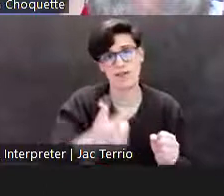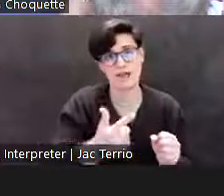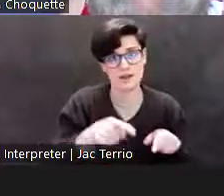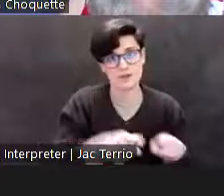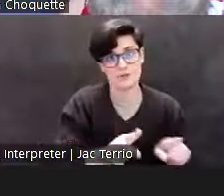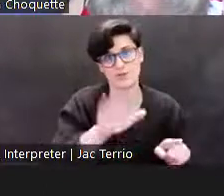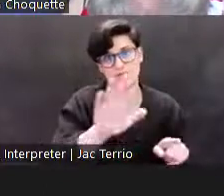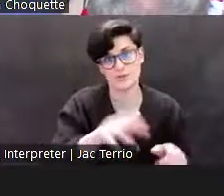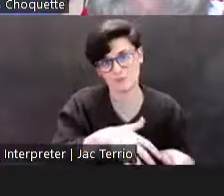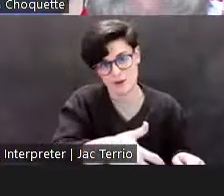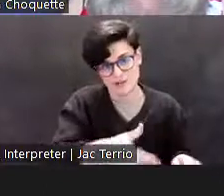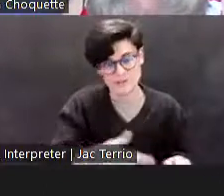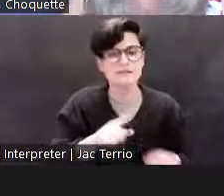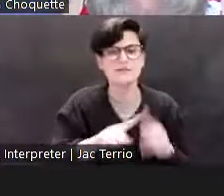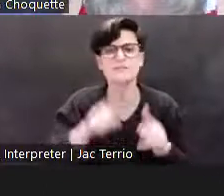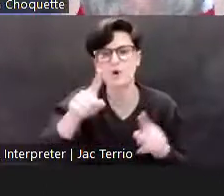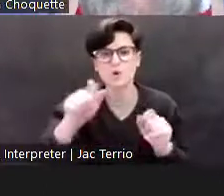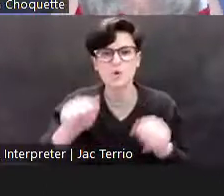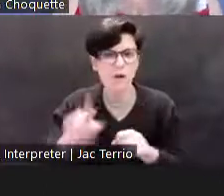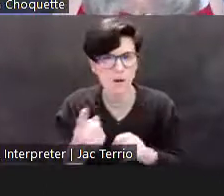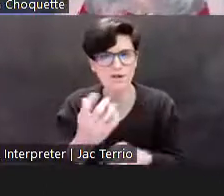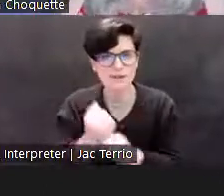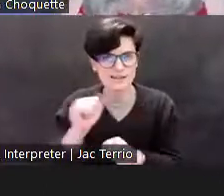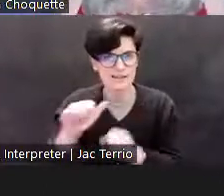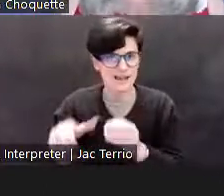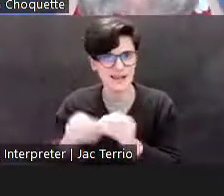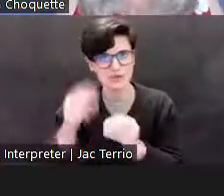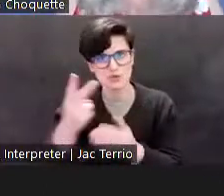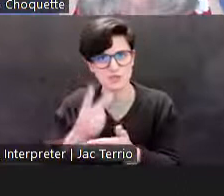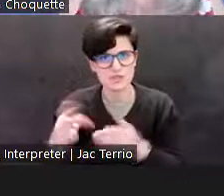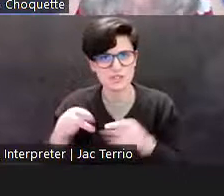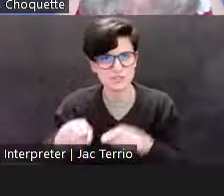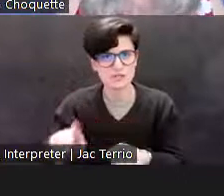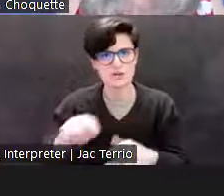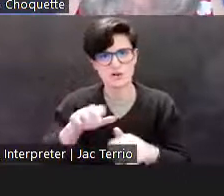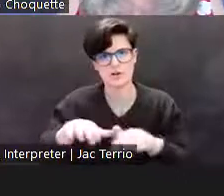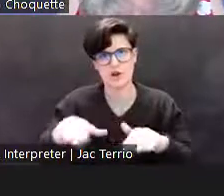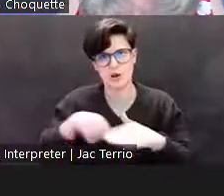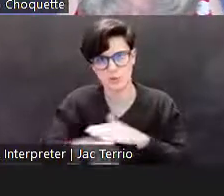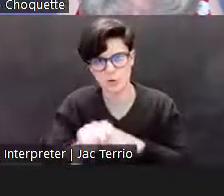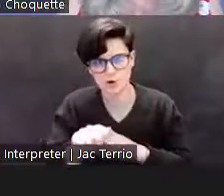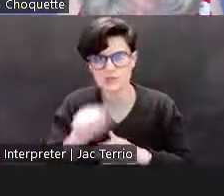until childbirth you can't use it afterwards. 15:52:08 But you still get the other 12 weeks.